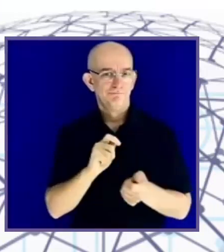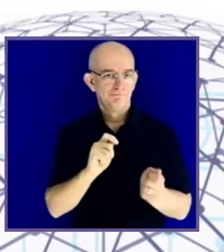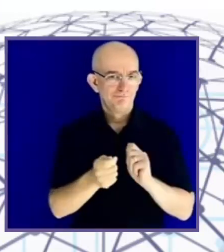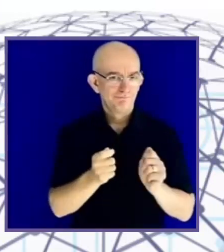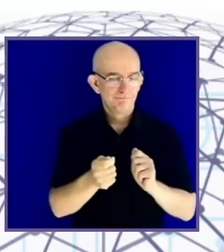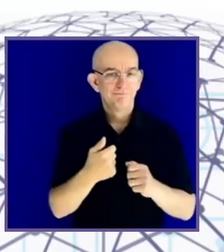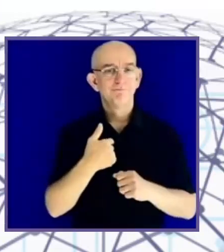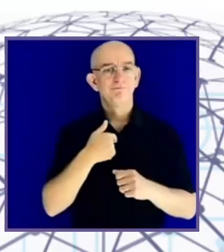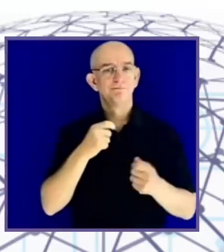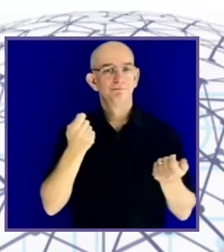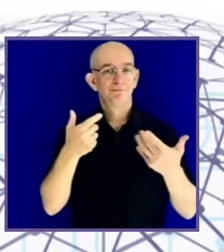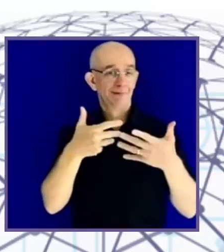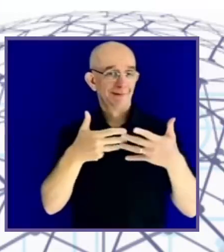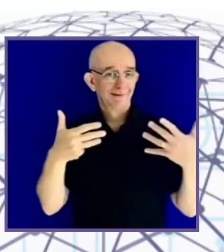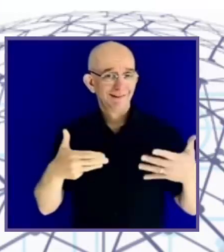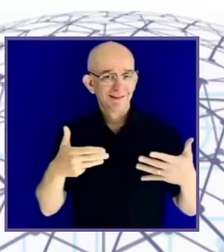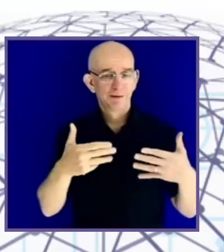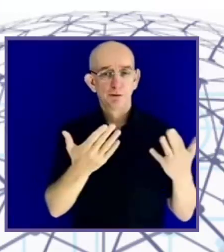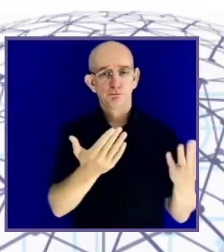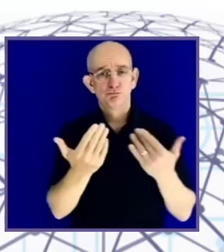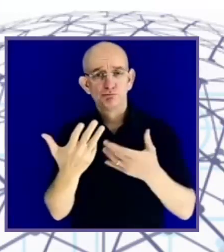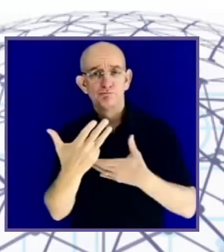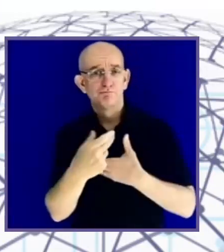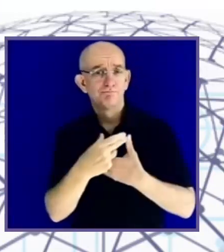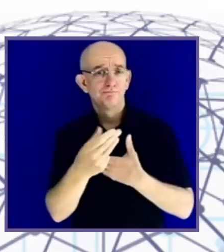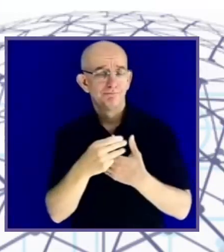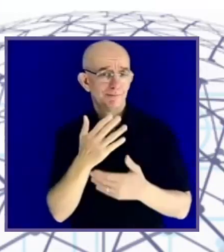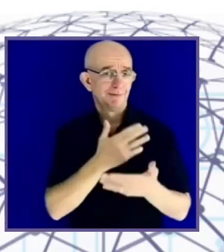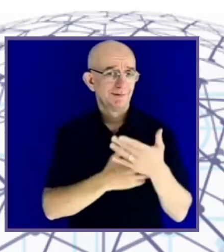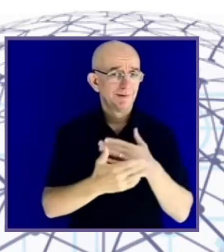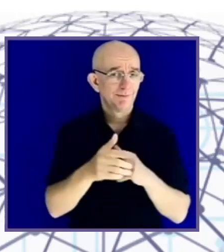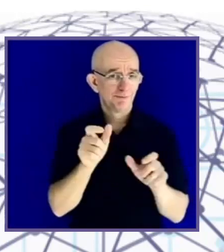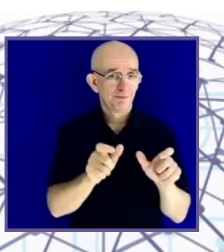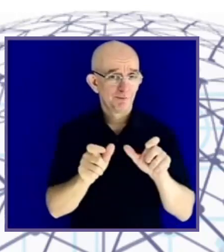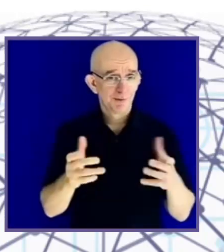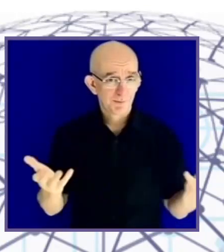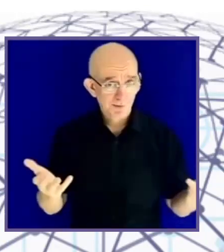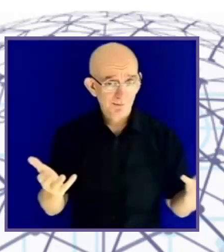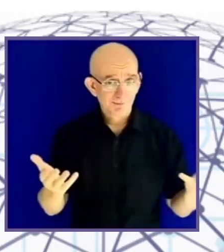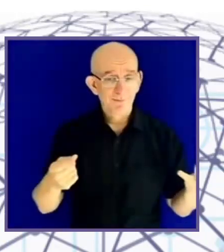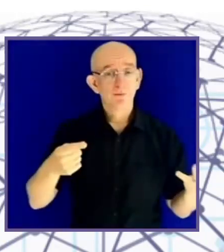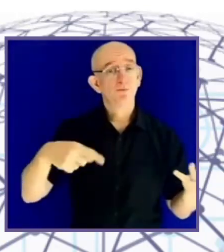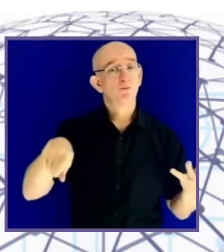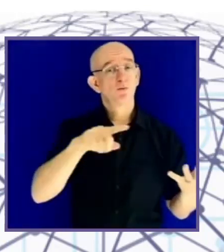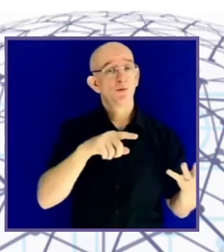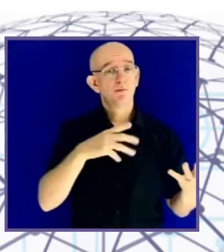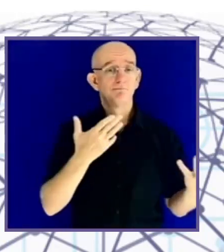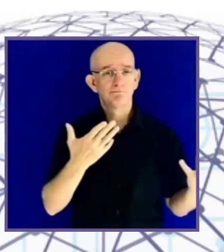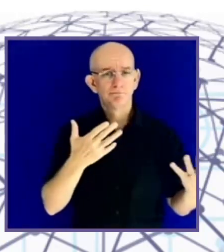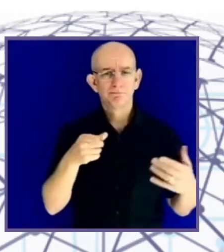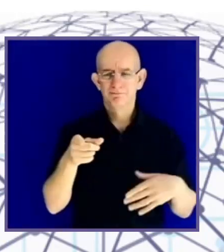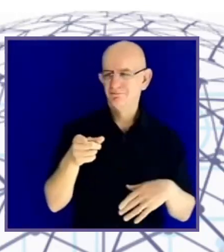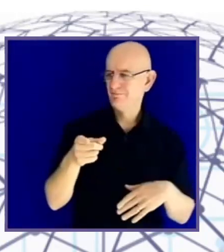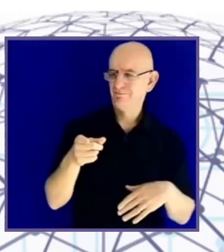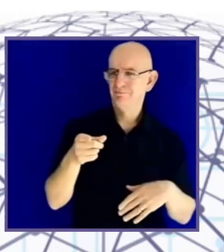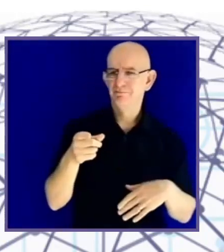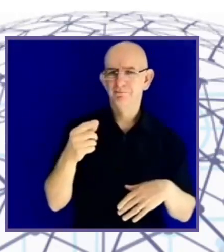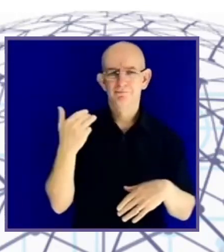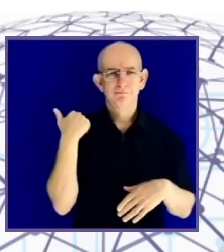like what do you mean like IT systems? I mean, like significant systems like the Premier League,